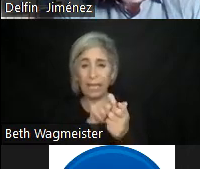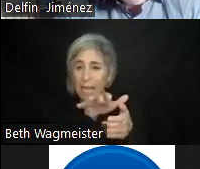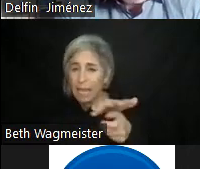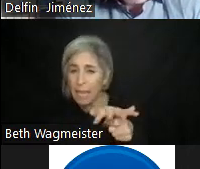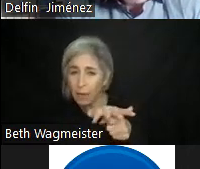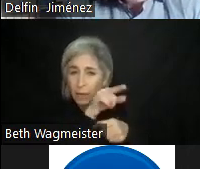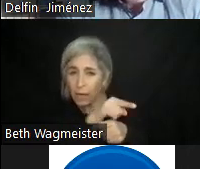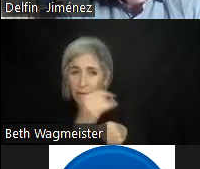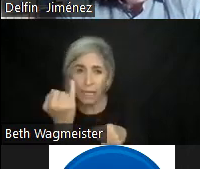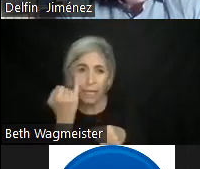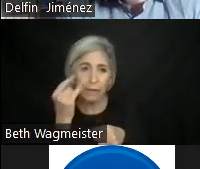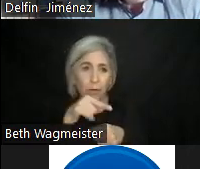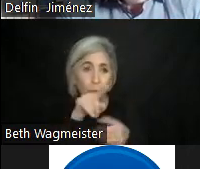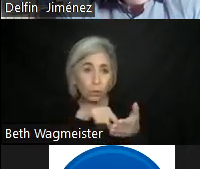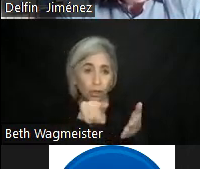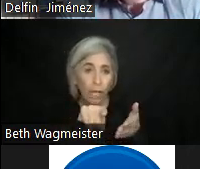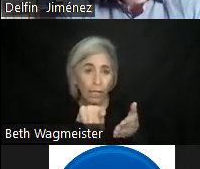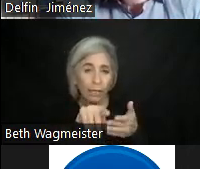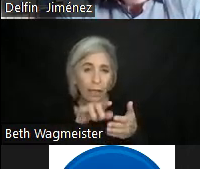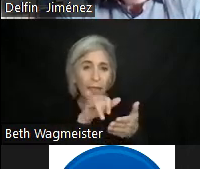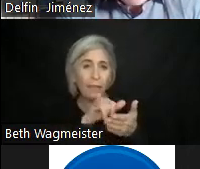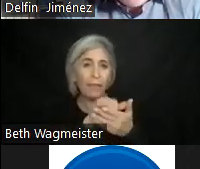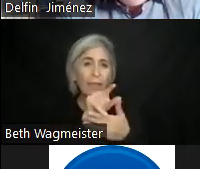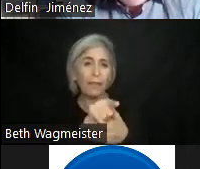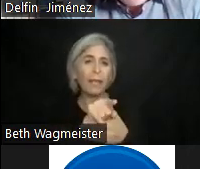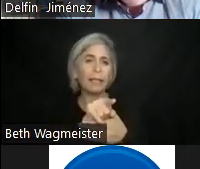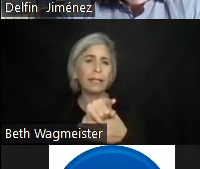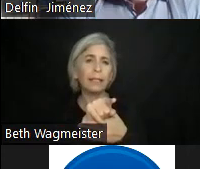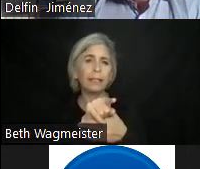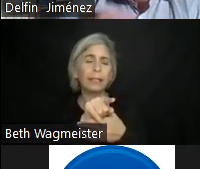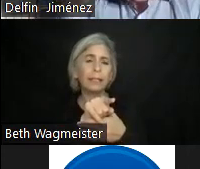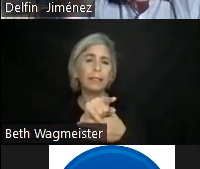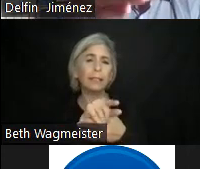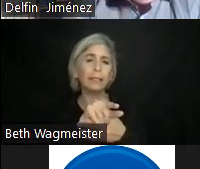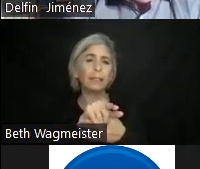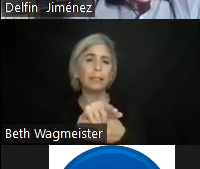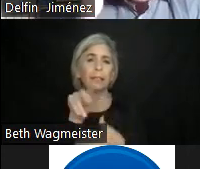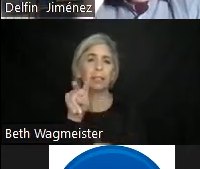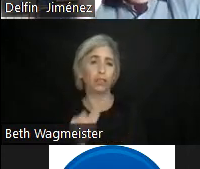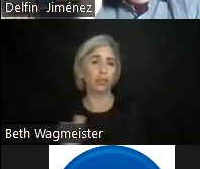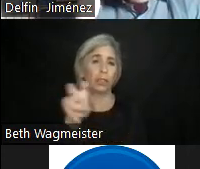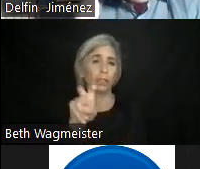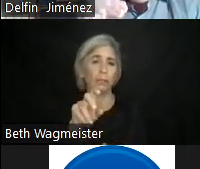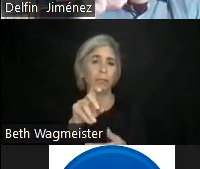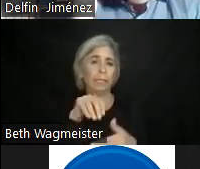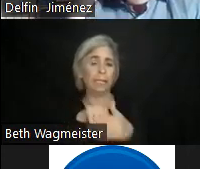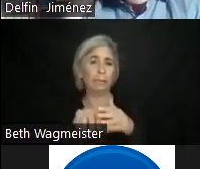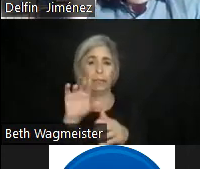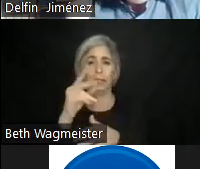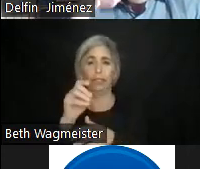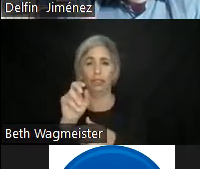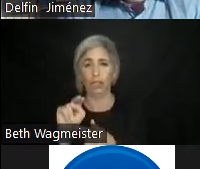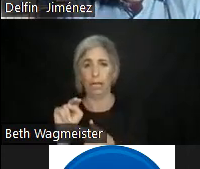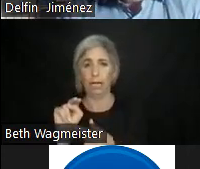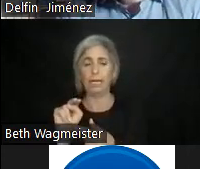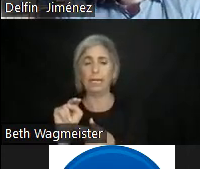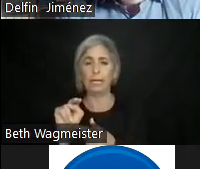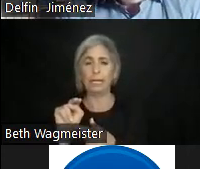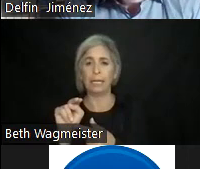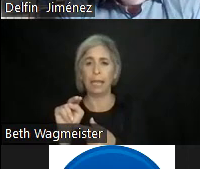check the tourist accessibility chain, they are the different parts of this chain.